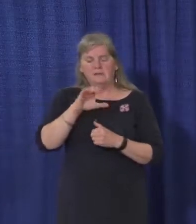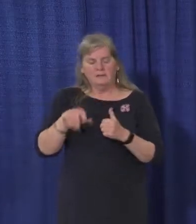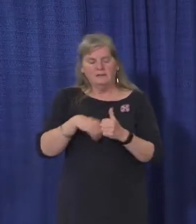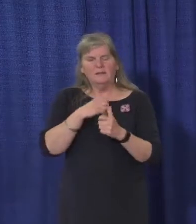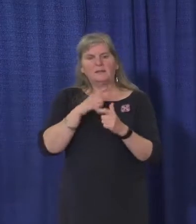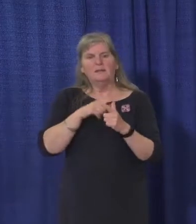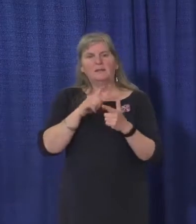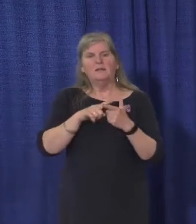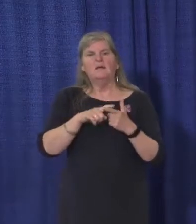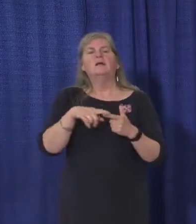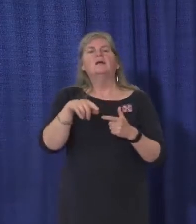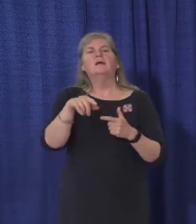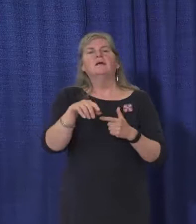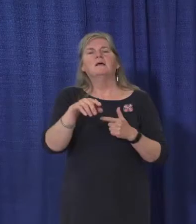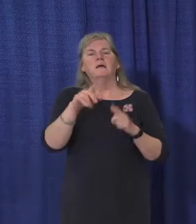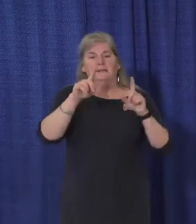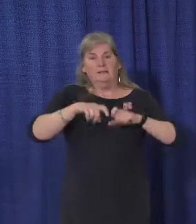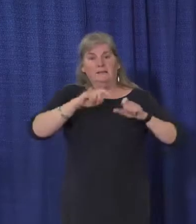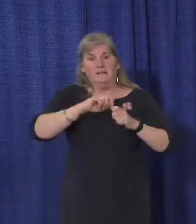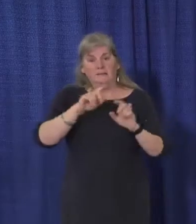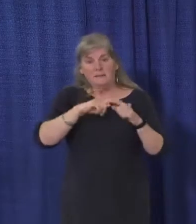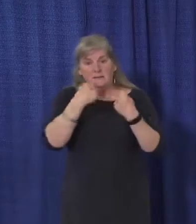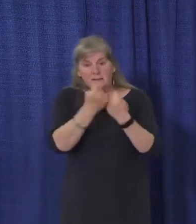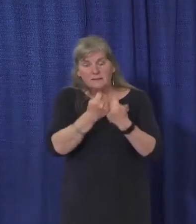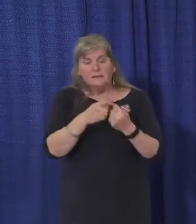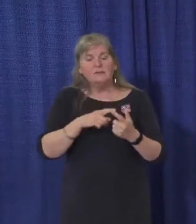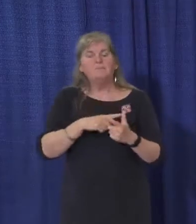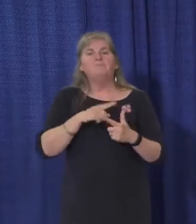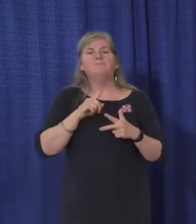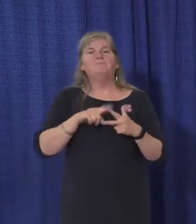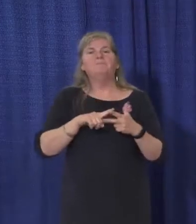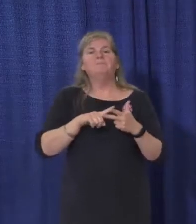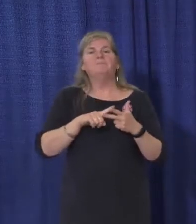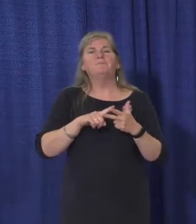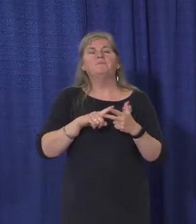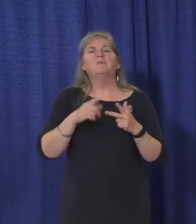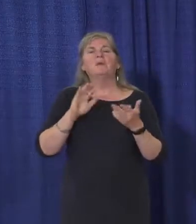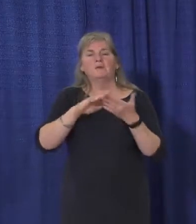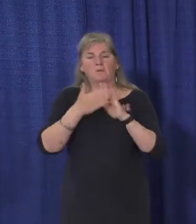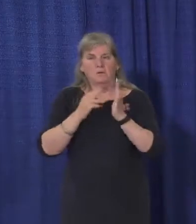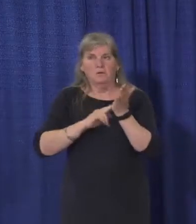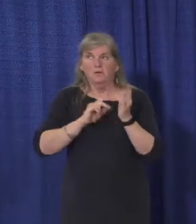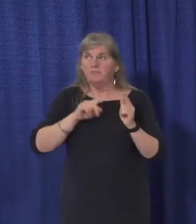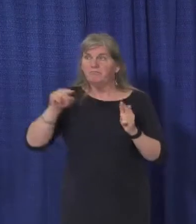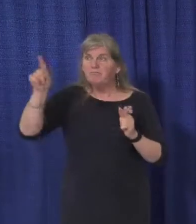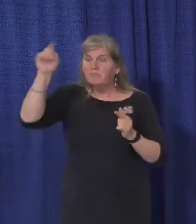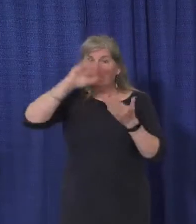YCDC, the communicable disease steam, the testing team's, community nursing in the rural